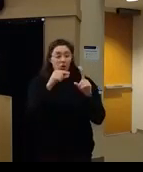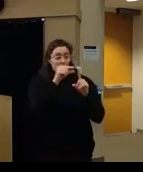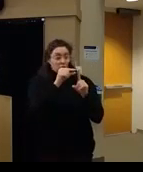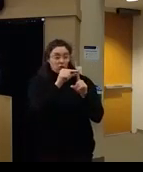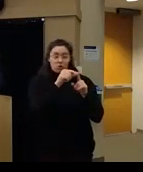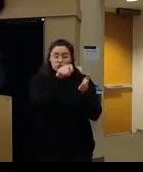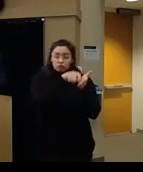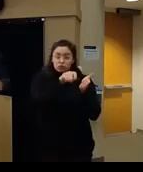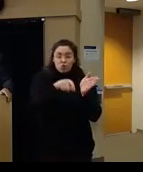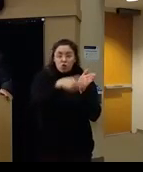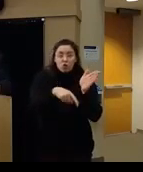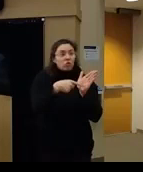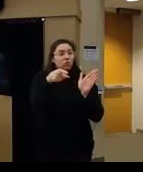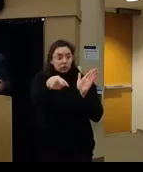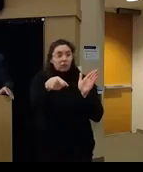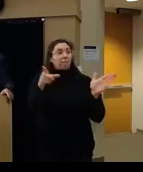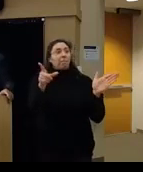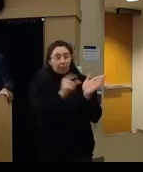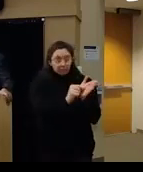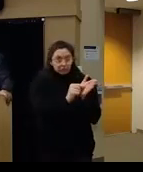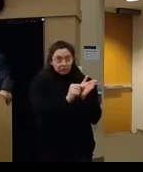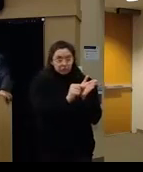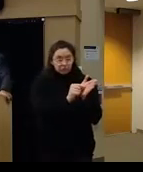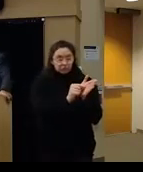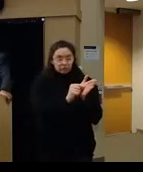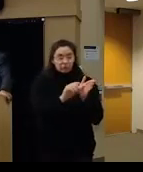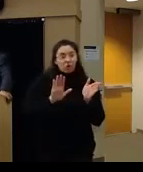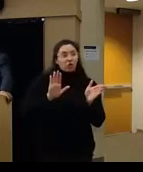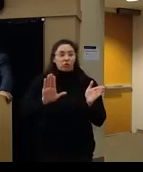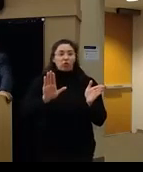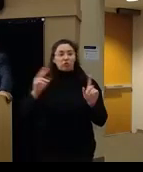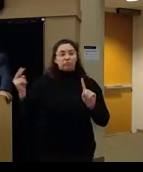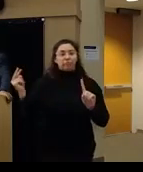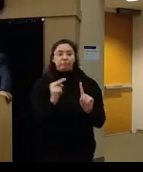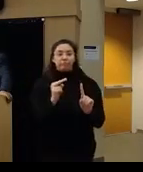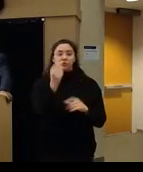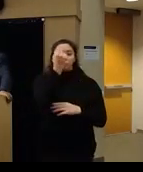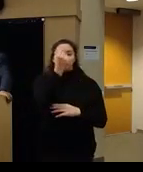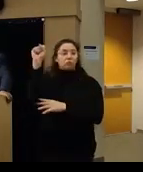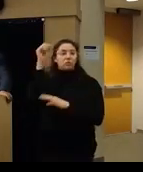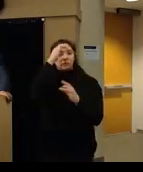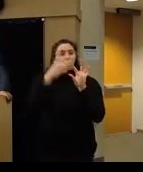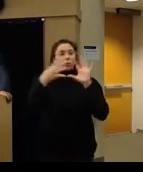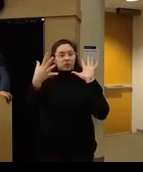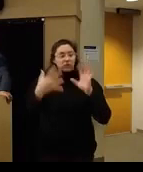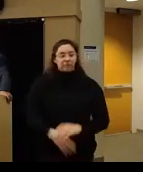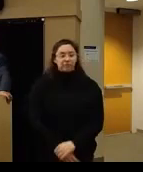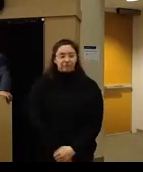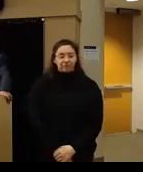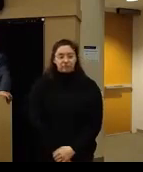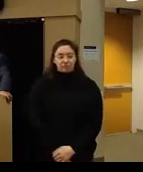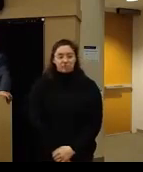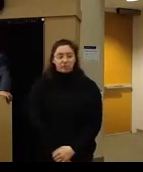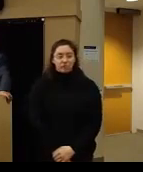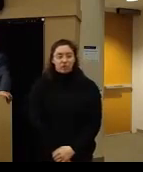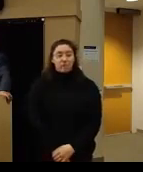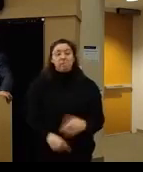an important Journal which was published uh on their take on protest psychosis they said that